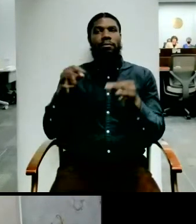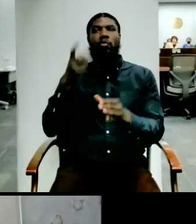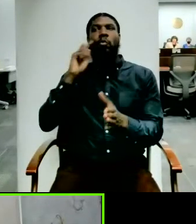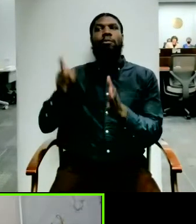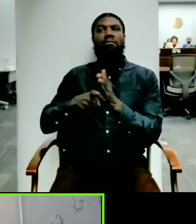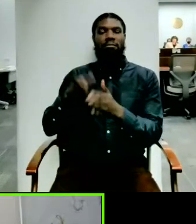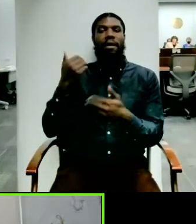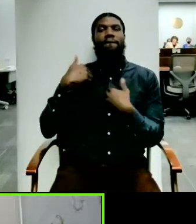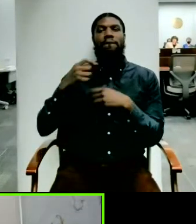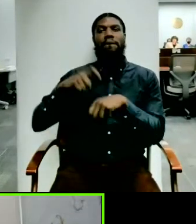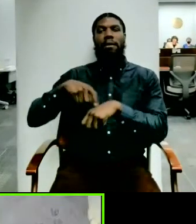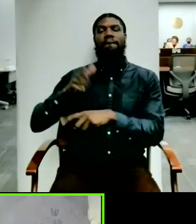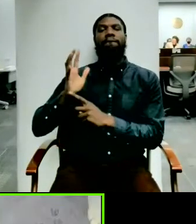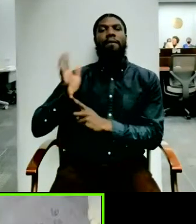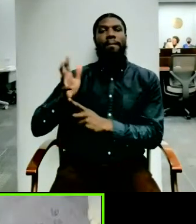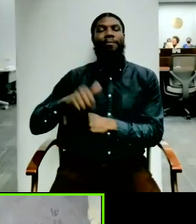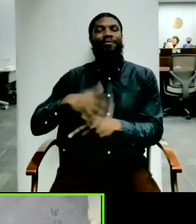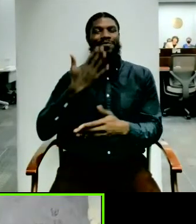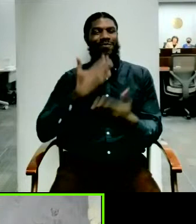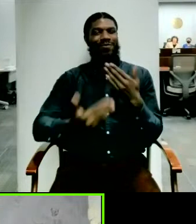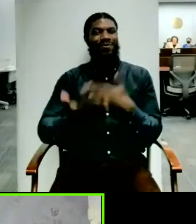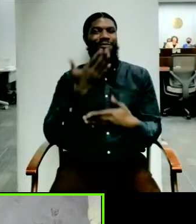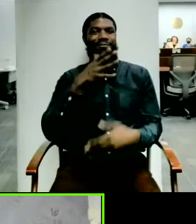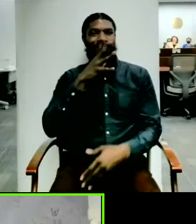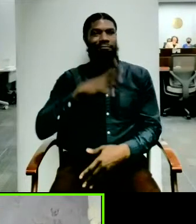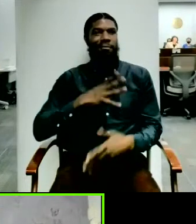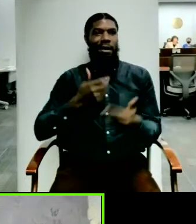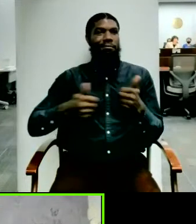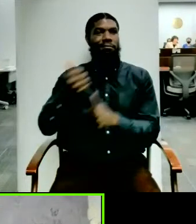Good morning Madam chair and honorable Commissioners, thank you for having me